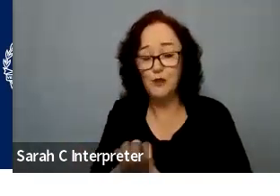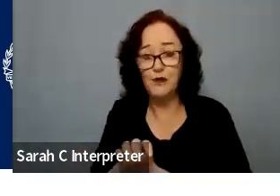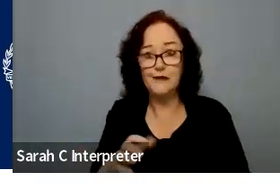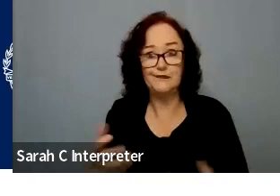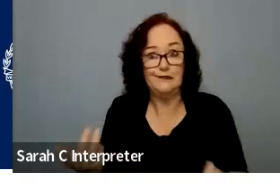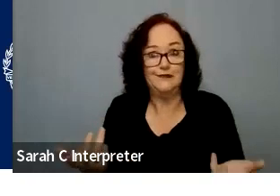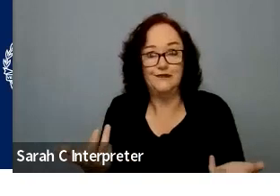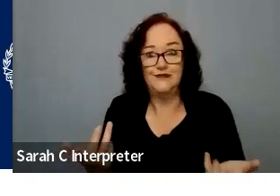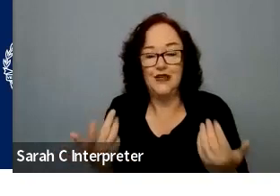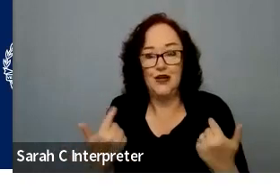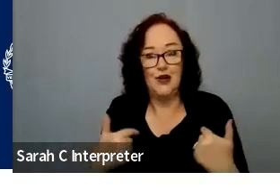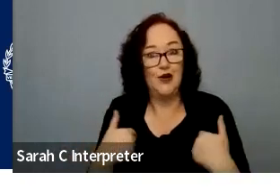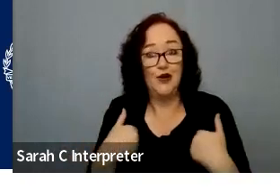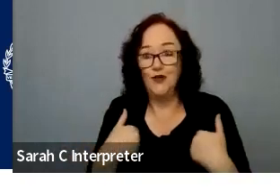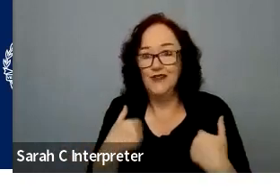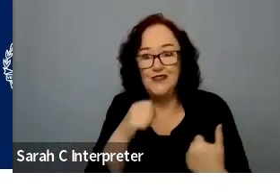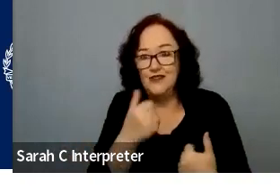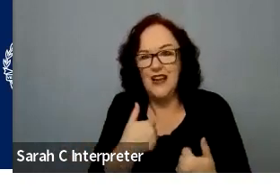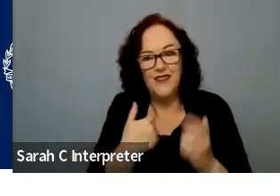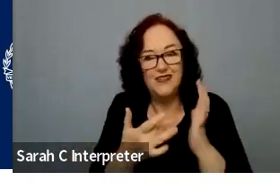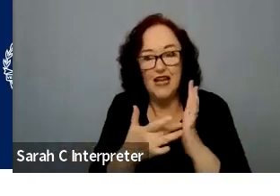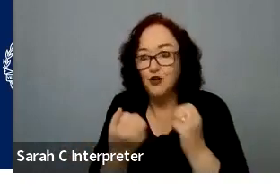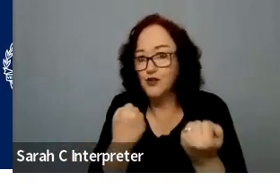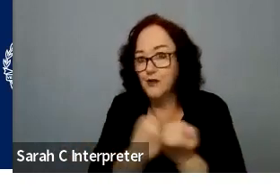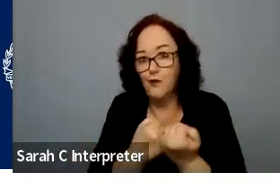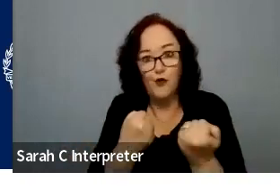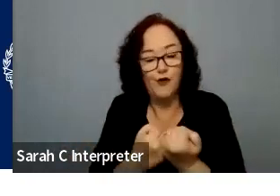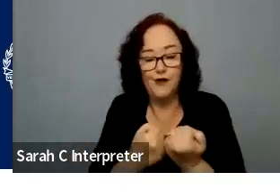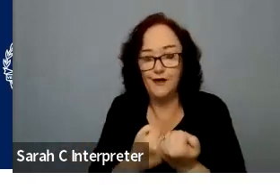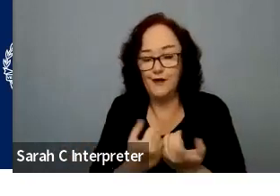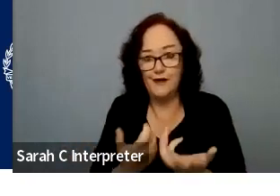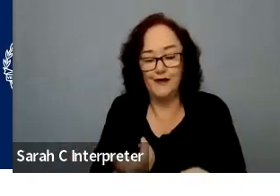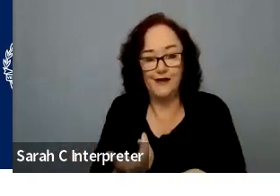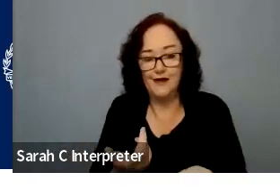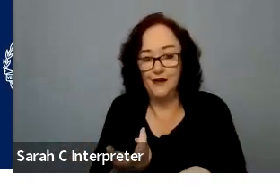support out of you know, beyond myself, which was virtually none because I was doing something else